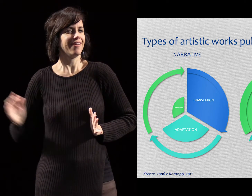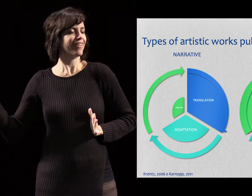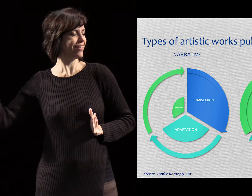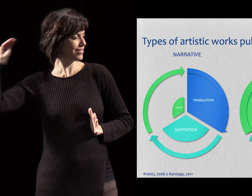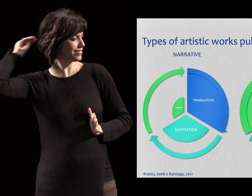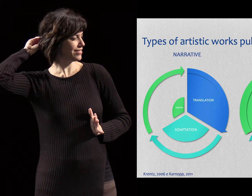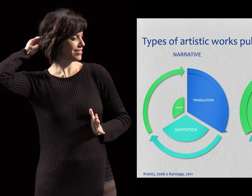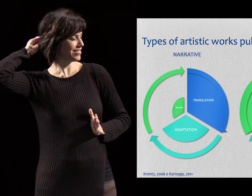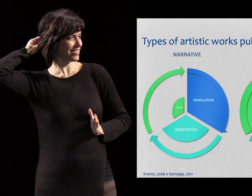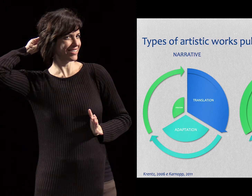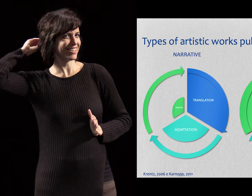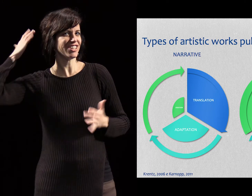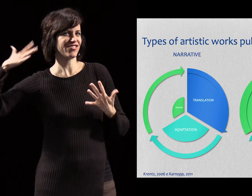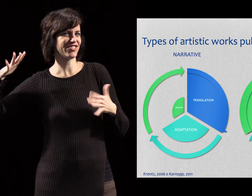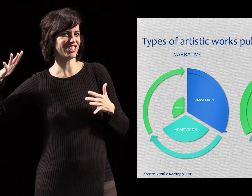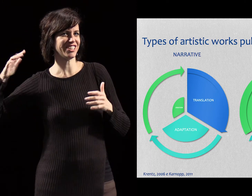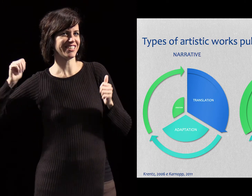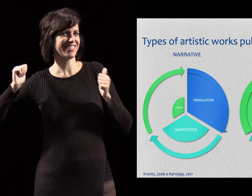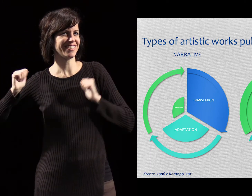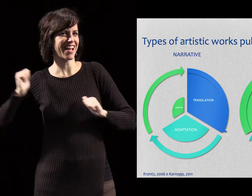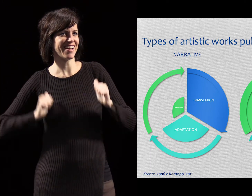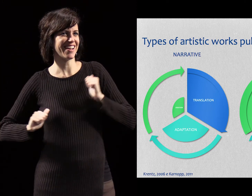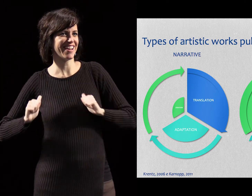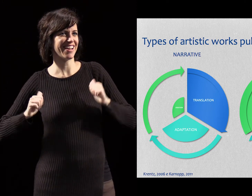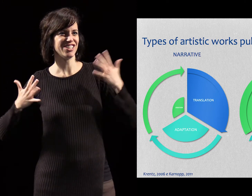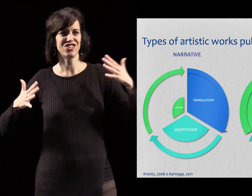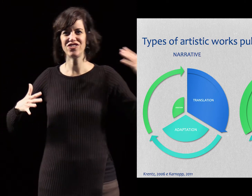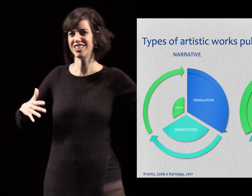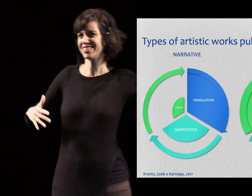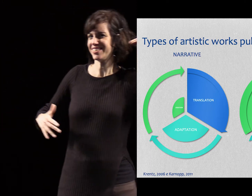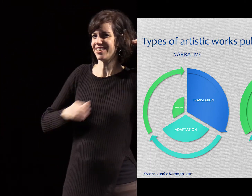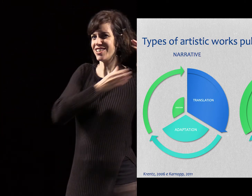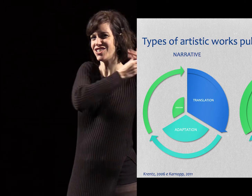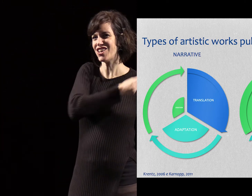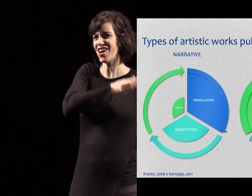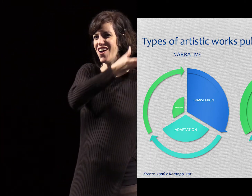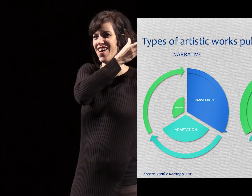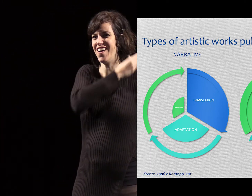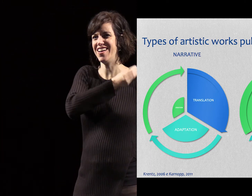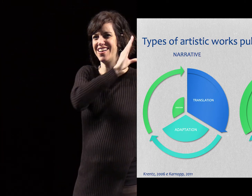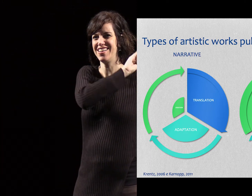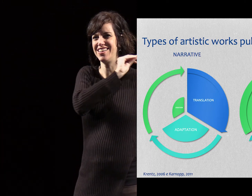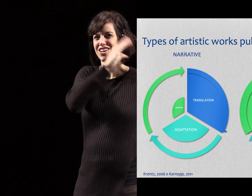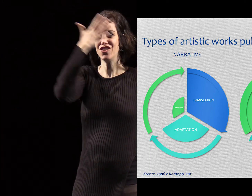you must think of yourself as an actor, as a performer. You have this narrative,